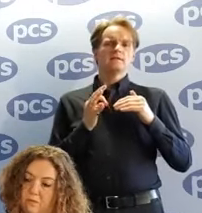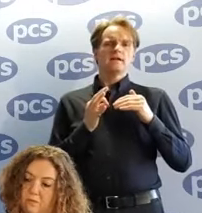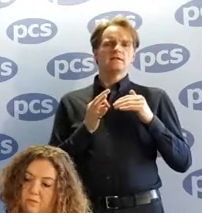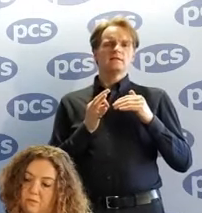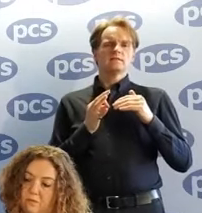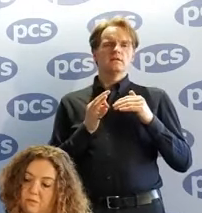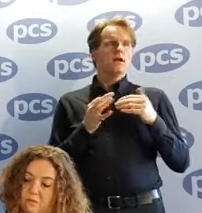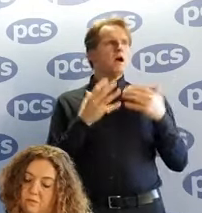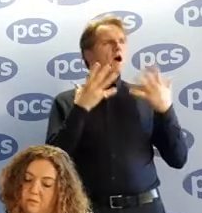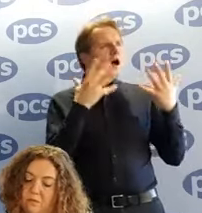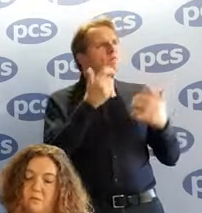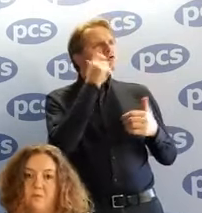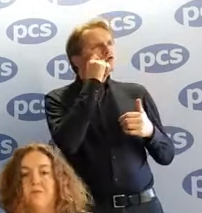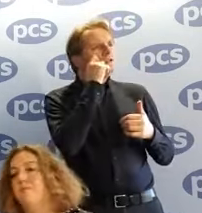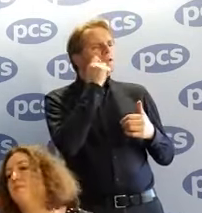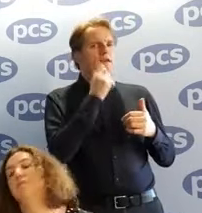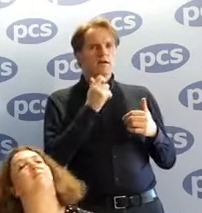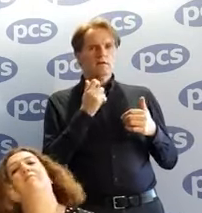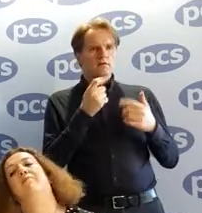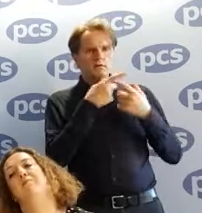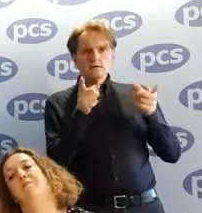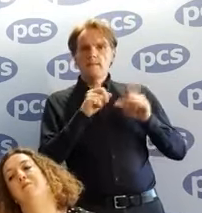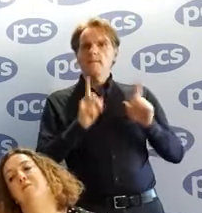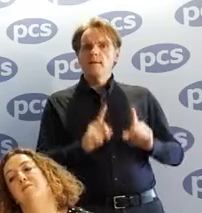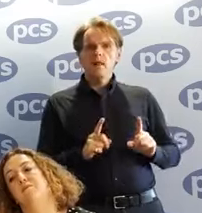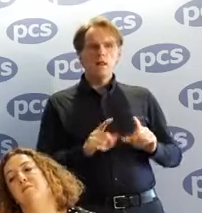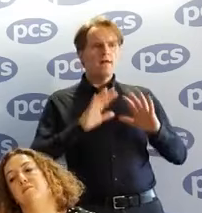more than that and we promised you, or very strongly hinted, that you'd get more.